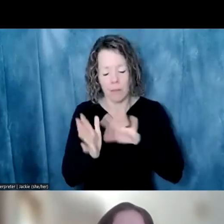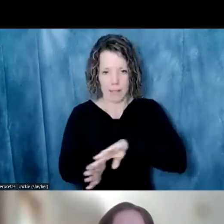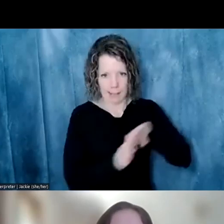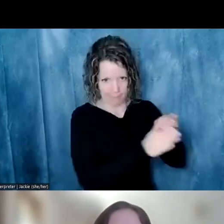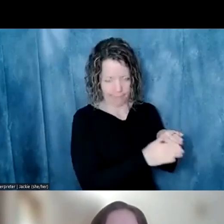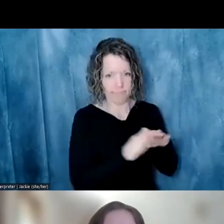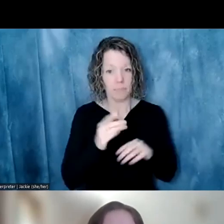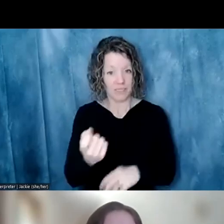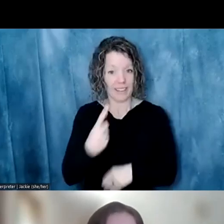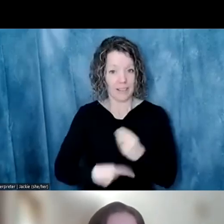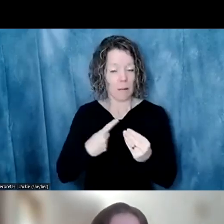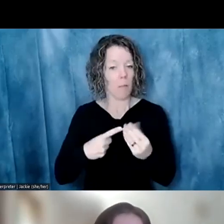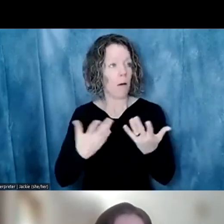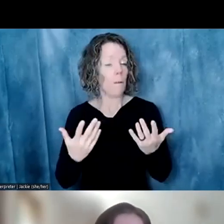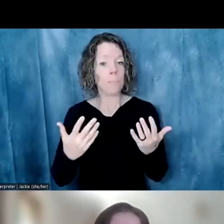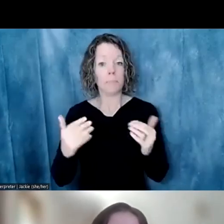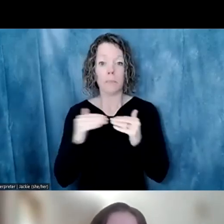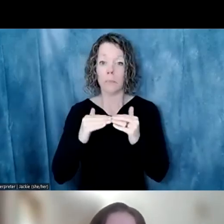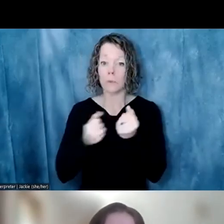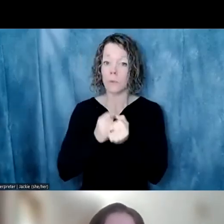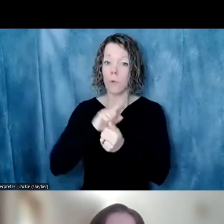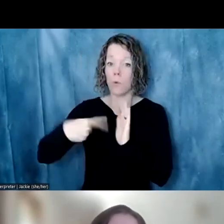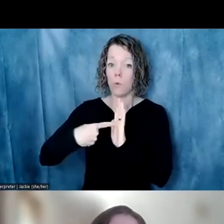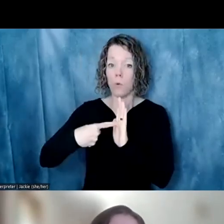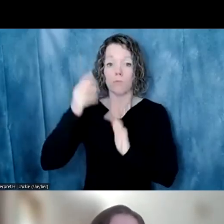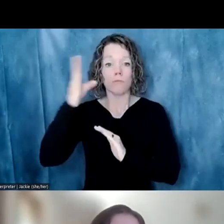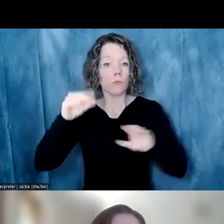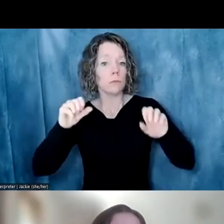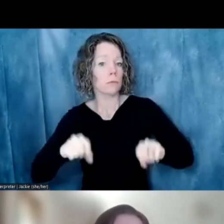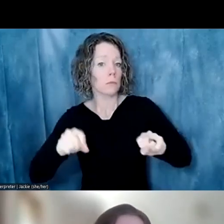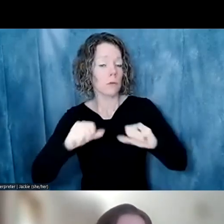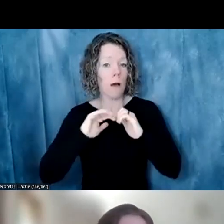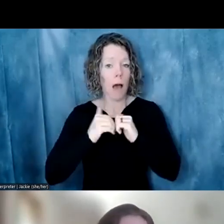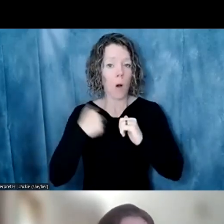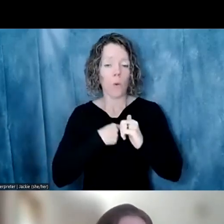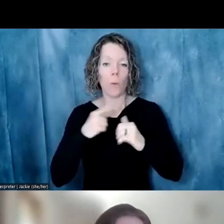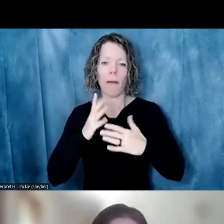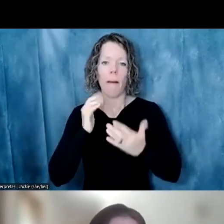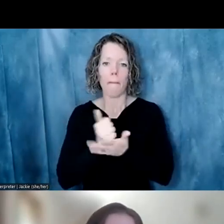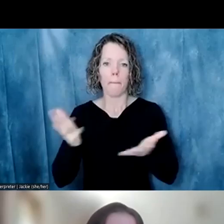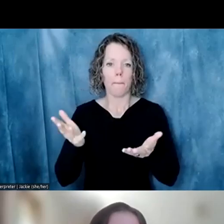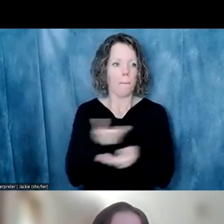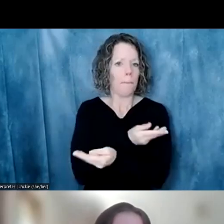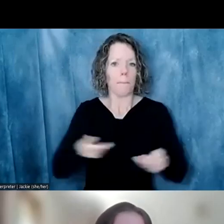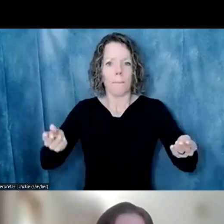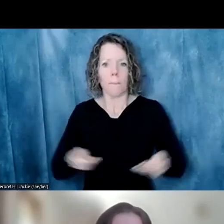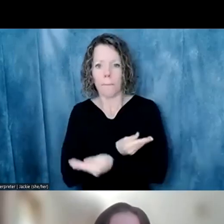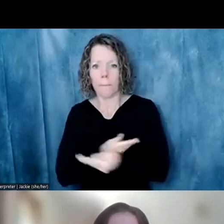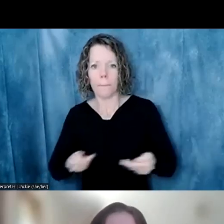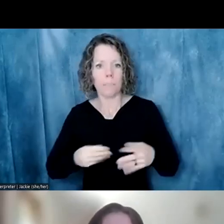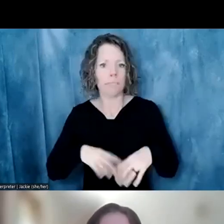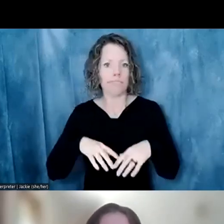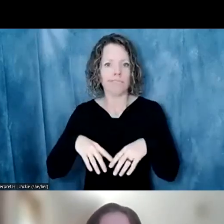potential for peer support roles to work with and in between these two distinct service silos?